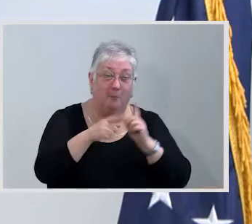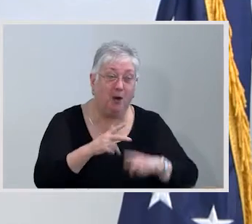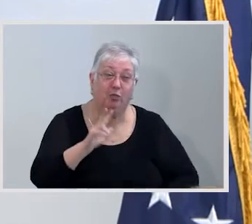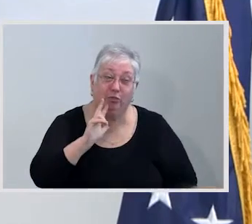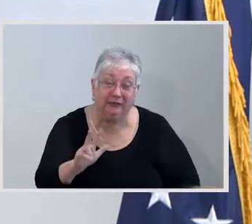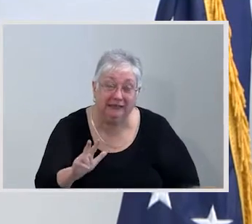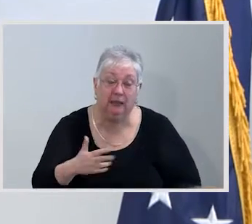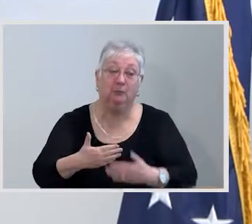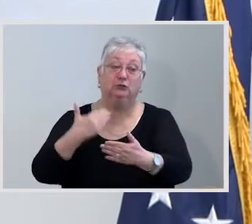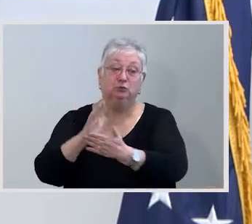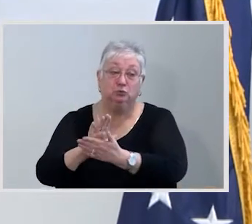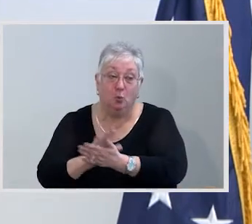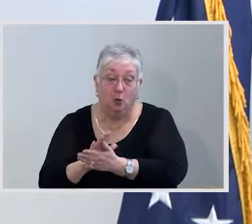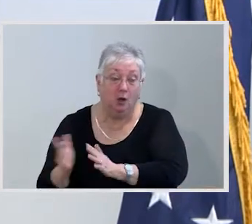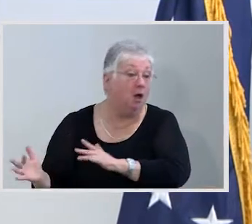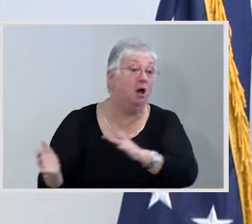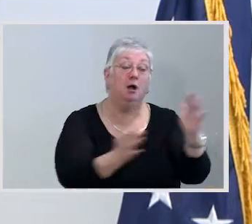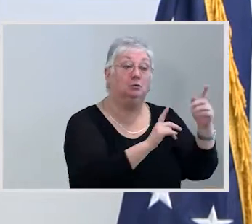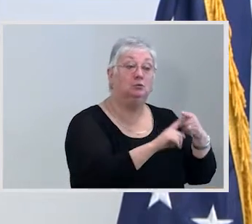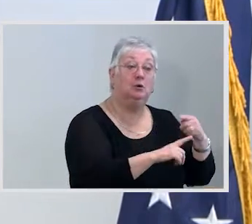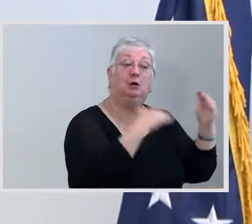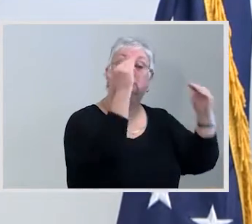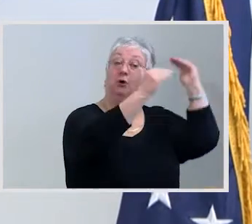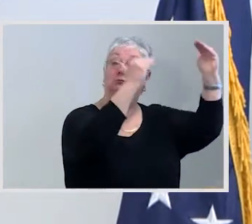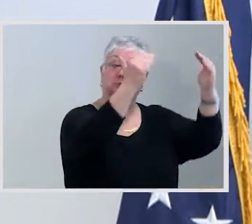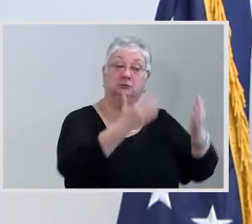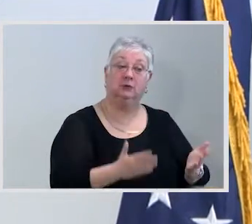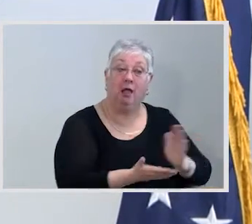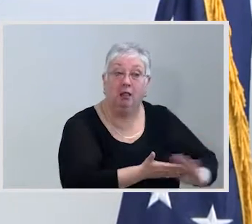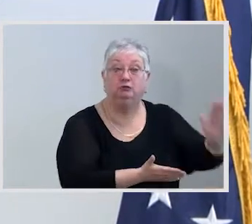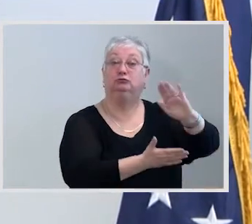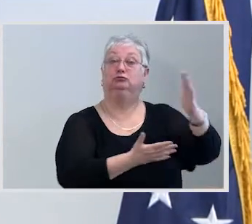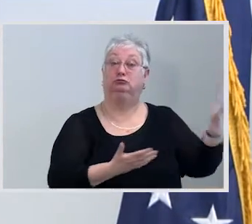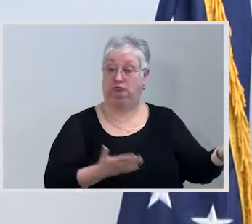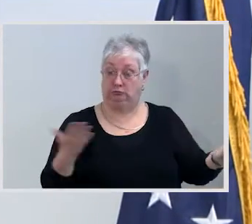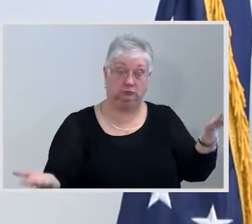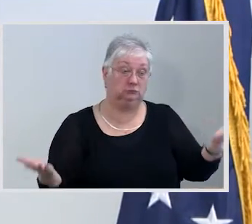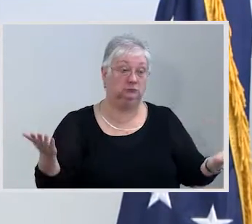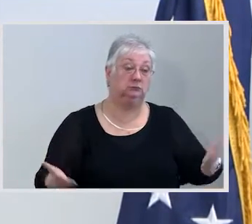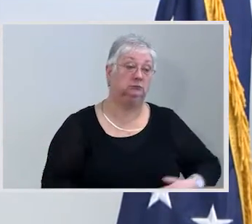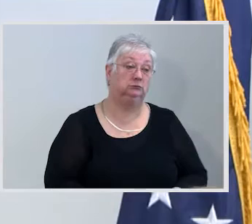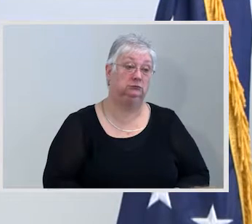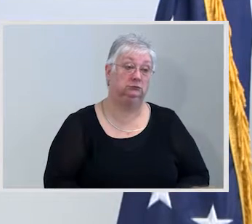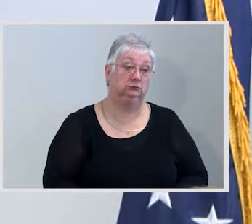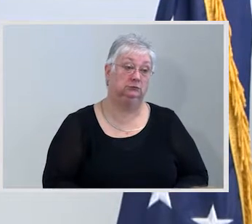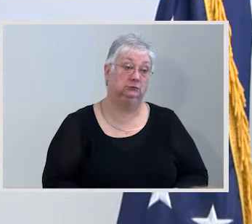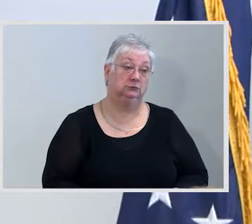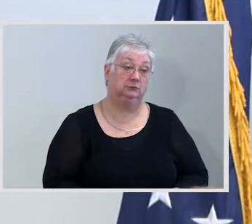WE'RE ALSO TALKING ABOUT ANYONE WHO VISITS ONE OF OUR D.C. PUBLIC LIBRARIES AND ONE OF OUR RECREATION CENTERS.